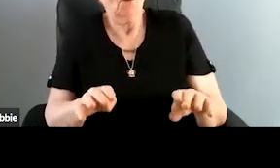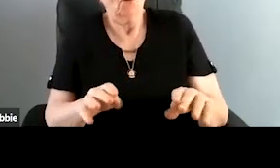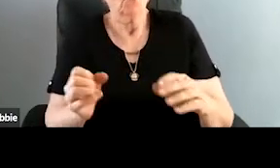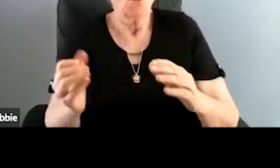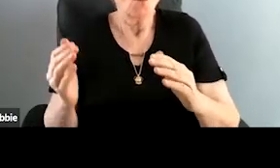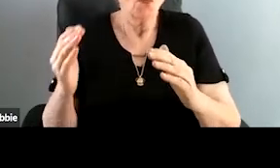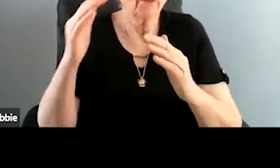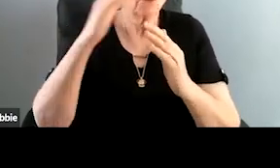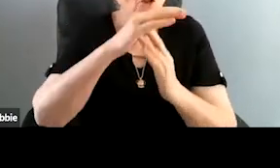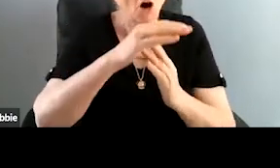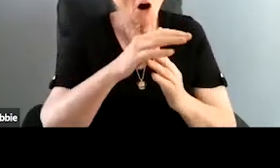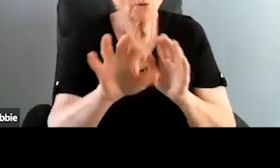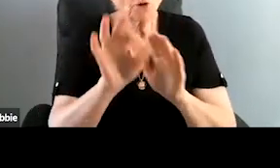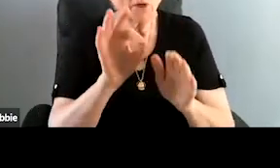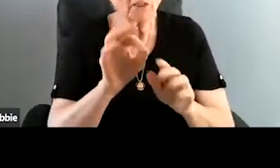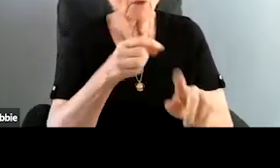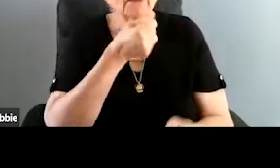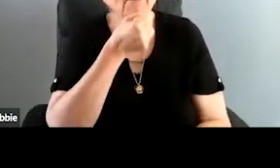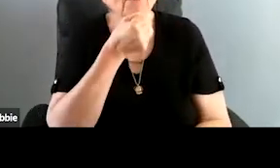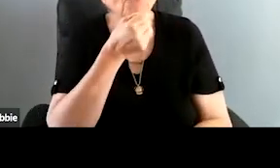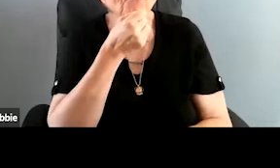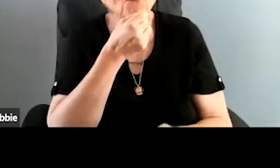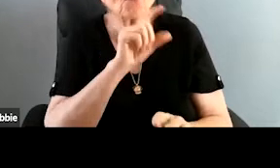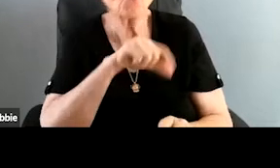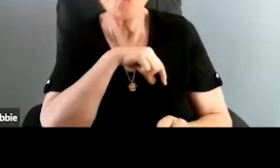CHOICE WAS MICROPHONE QUALITY.